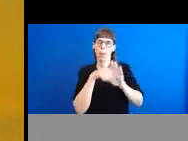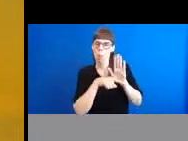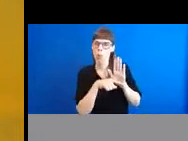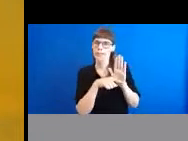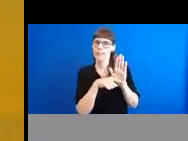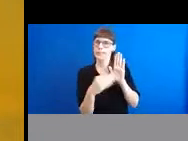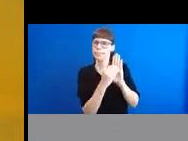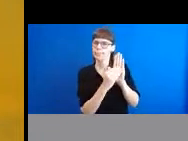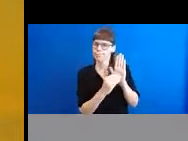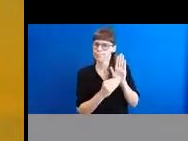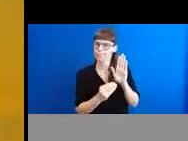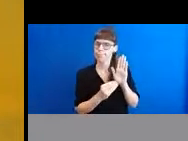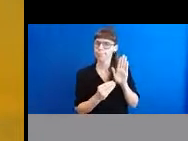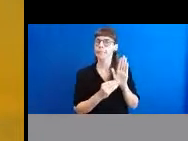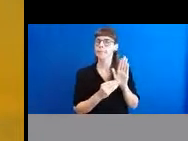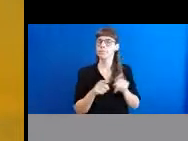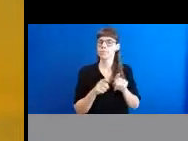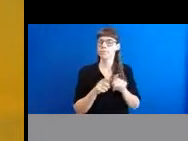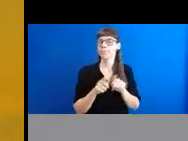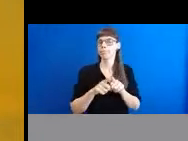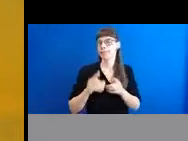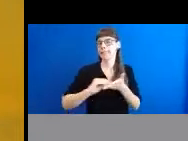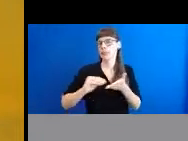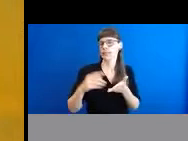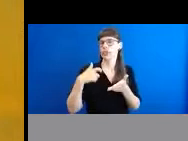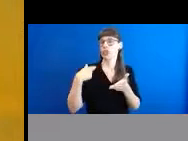So as you may remember, one of the first policy briefs